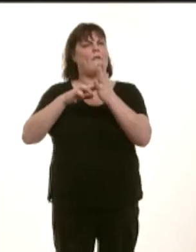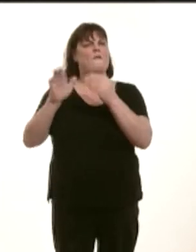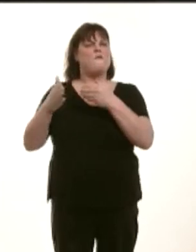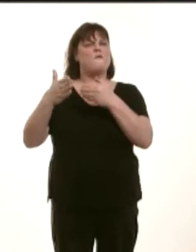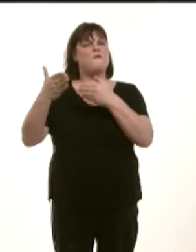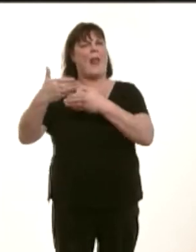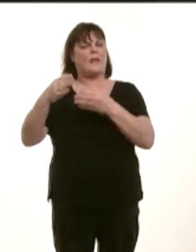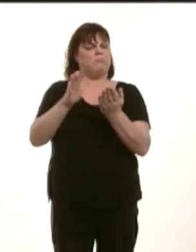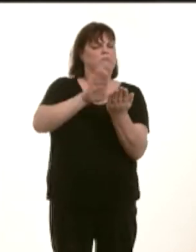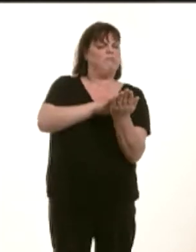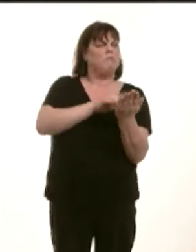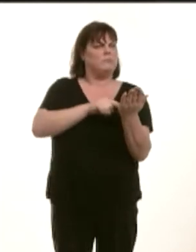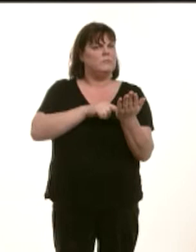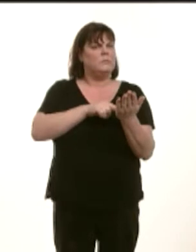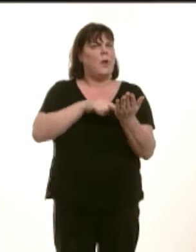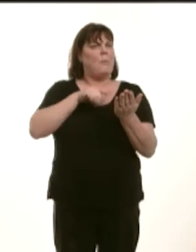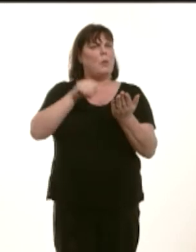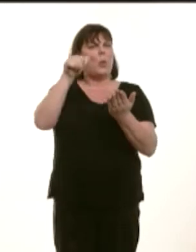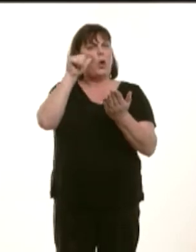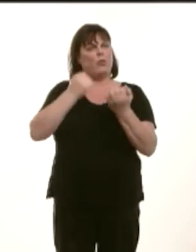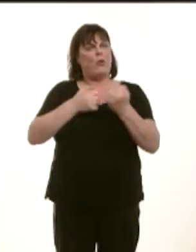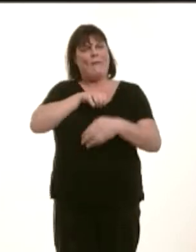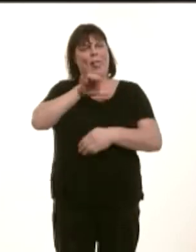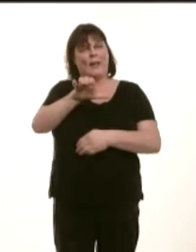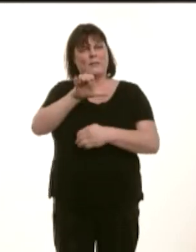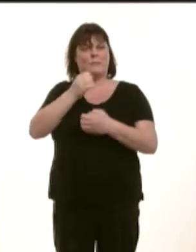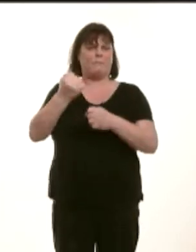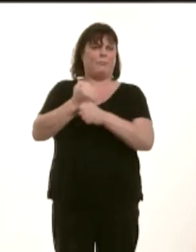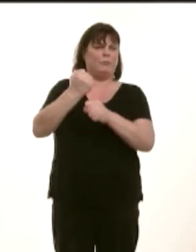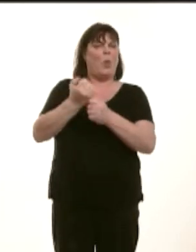licence being issued and organised at a UK authority level. As a proud Welshman myself,